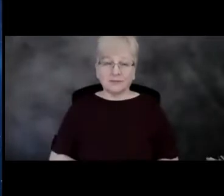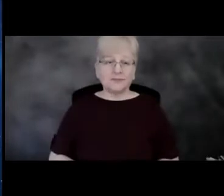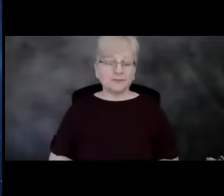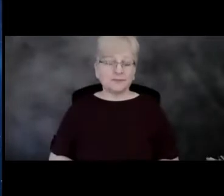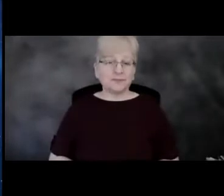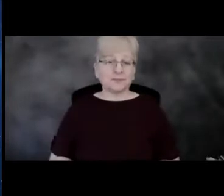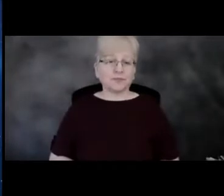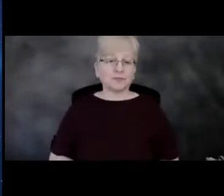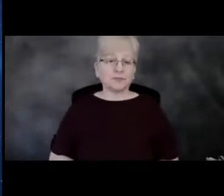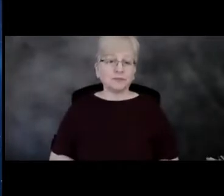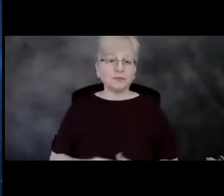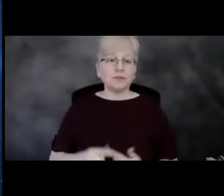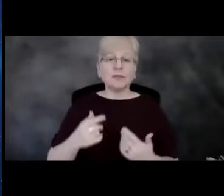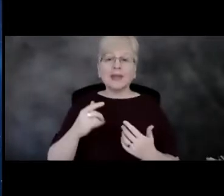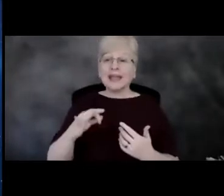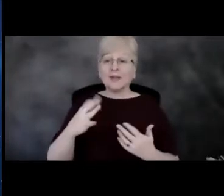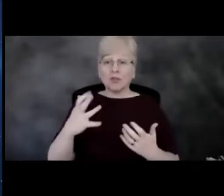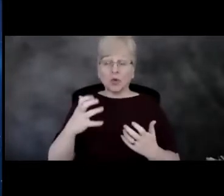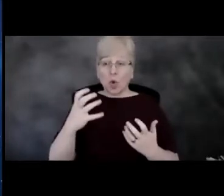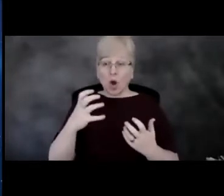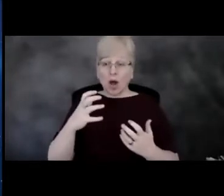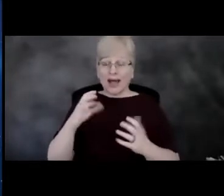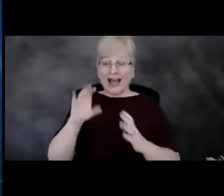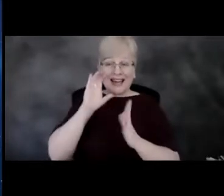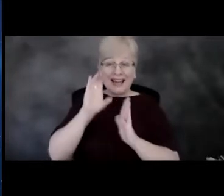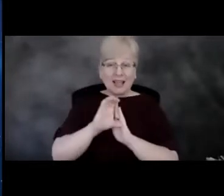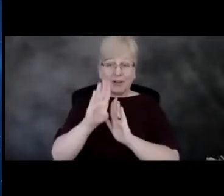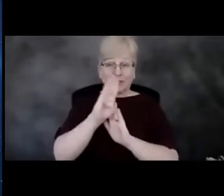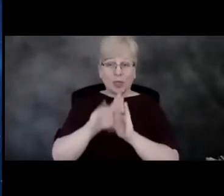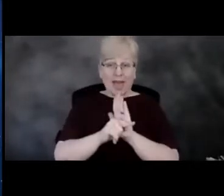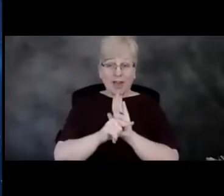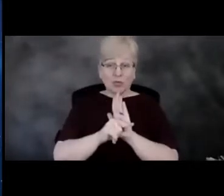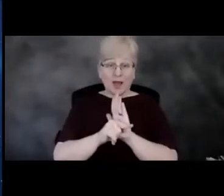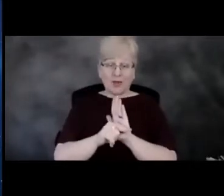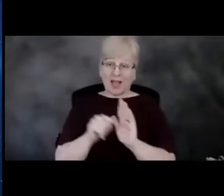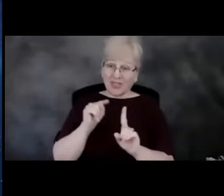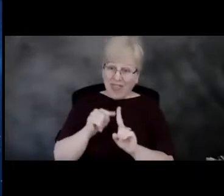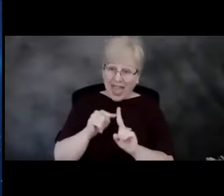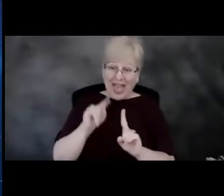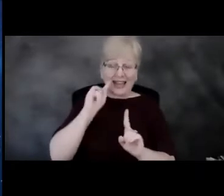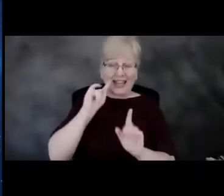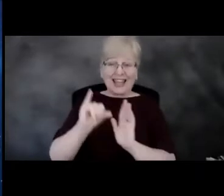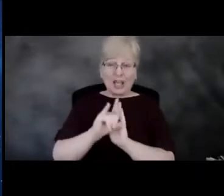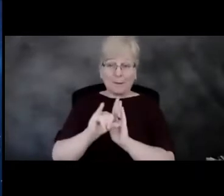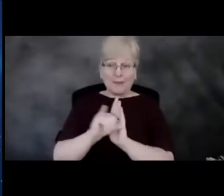16:44:00 want to have a background image, it is important that that images in that proportion